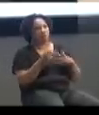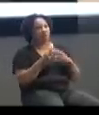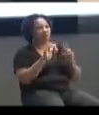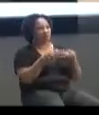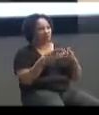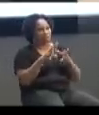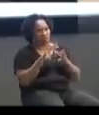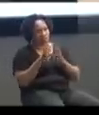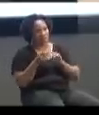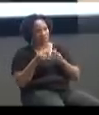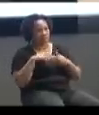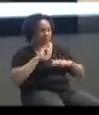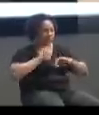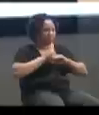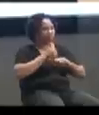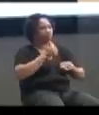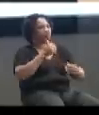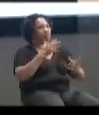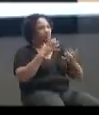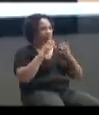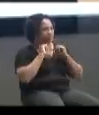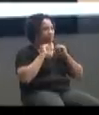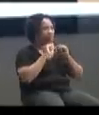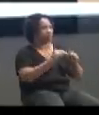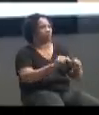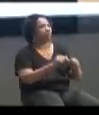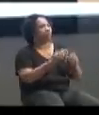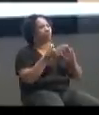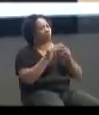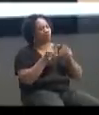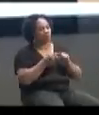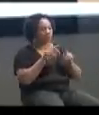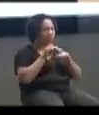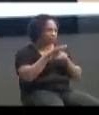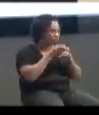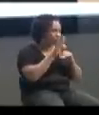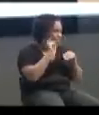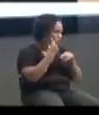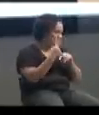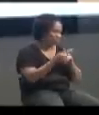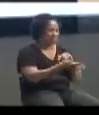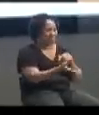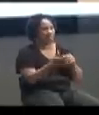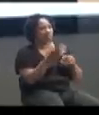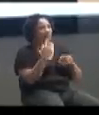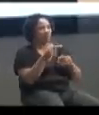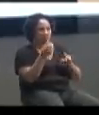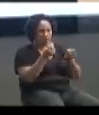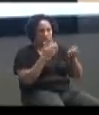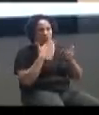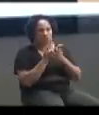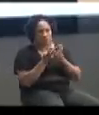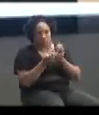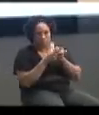CHAIN TO ANCHOR SUSTAINABLE COMMUNITIES AND CREATE VIBRANT MARKETS FOR GREEN GOODS, VEHICLES AND SERVICES, AS WELL